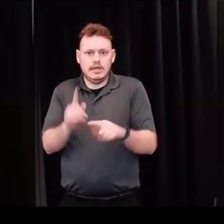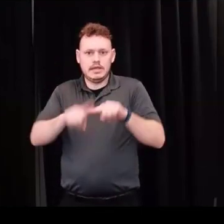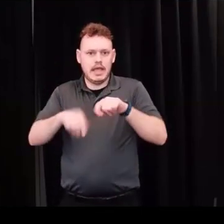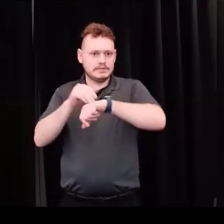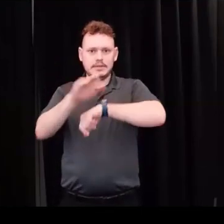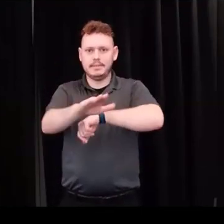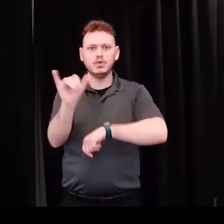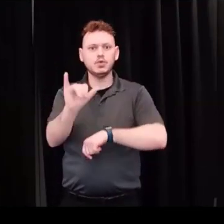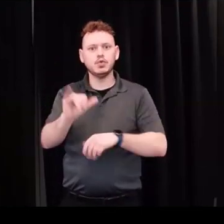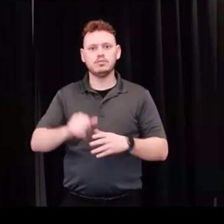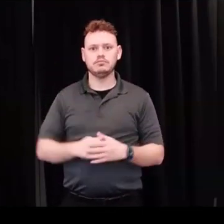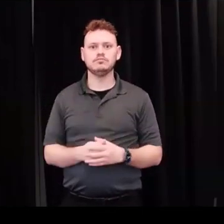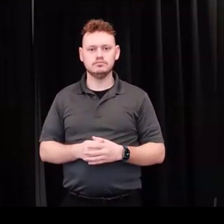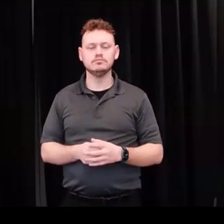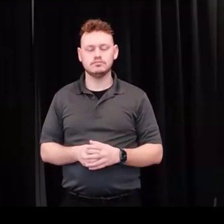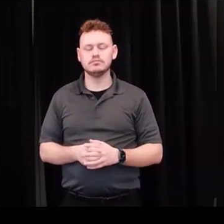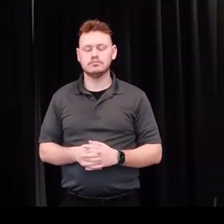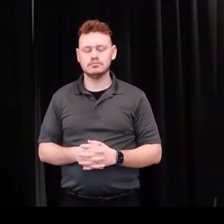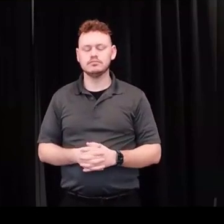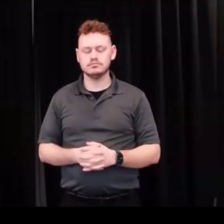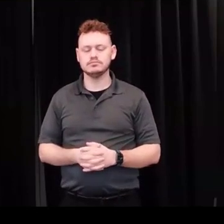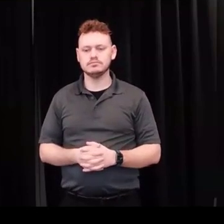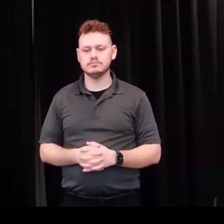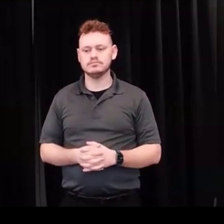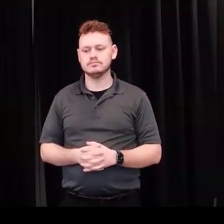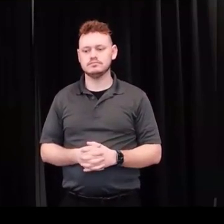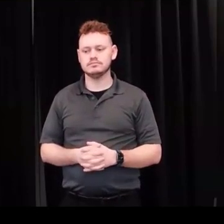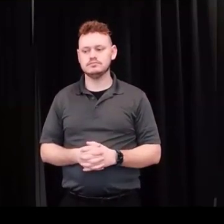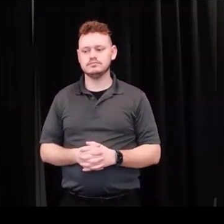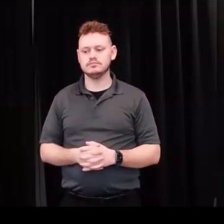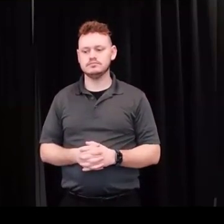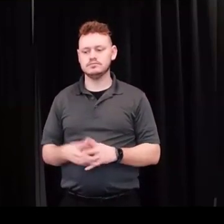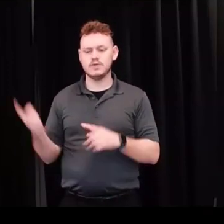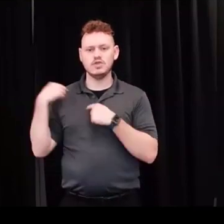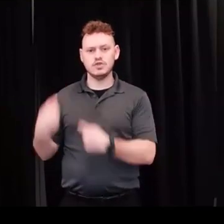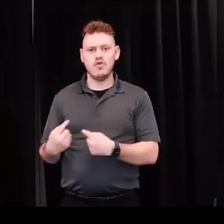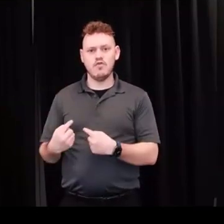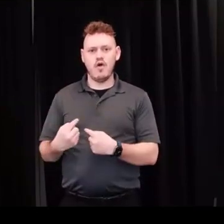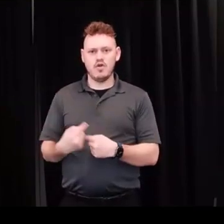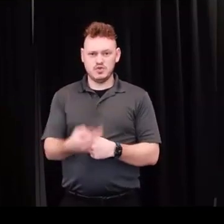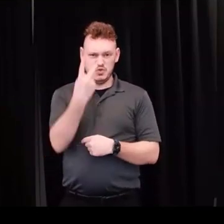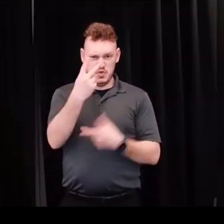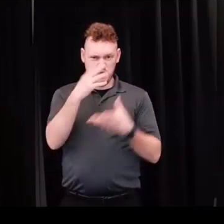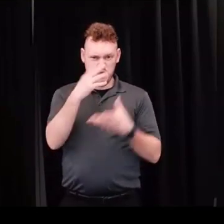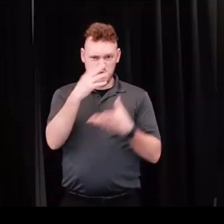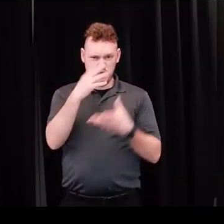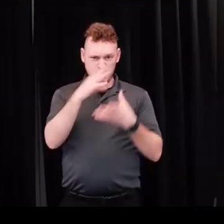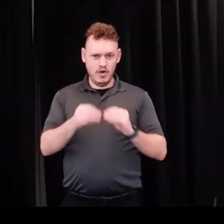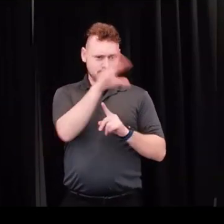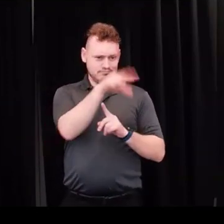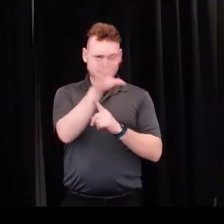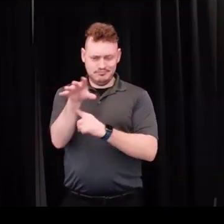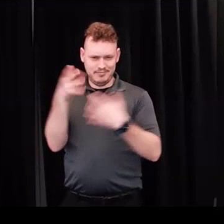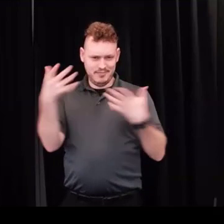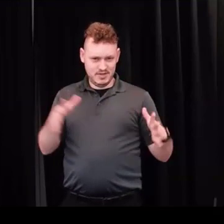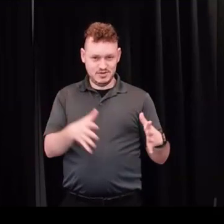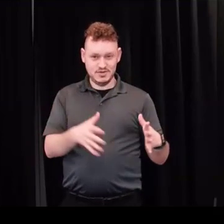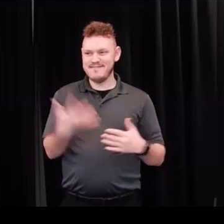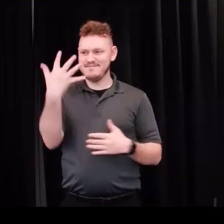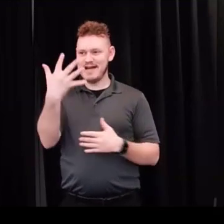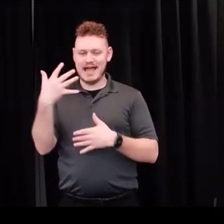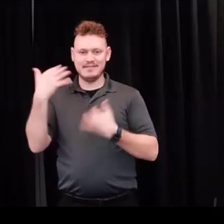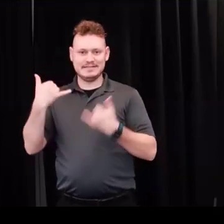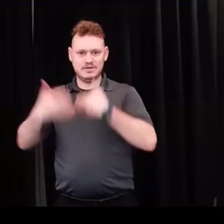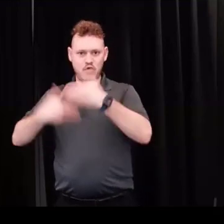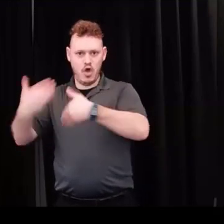have filmed two stories so far. We have five in production that our students, faculty, and staff